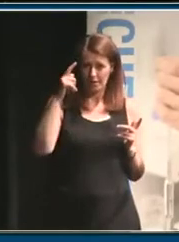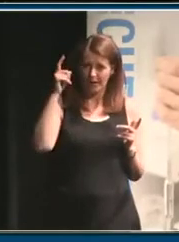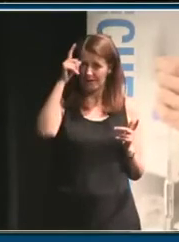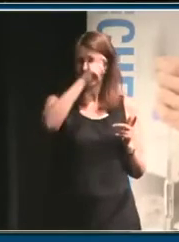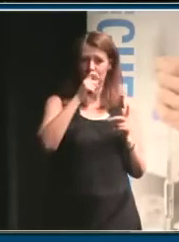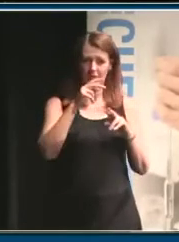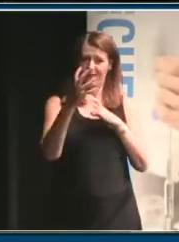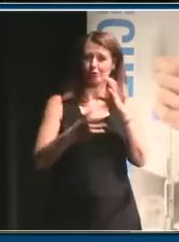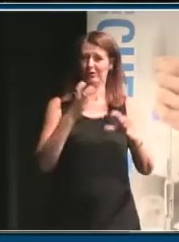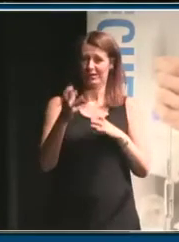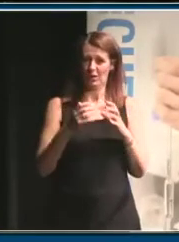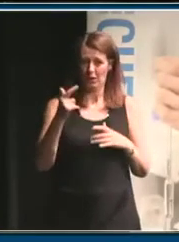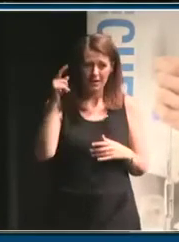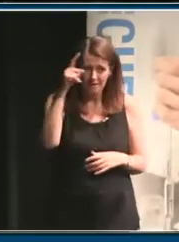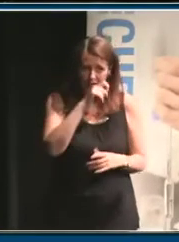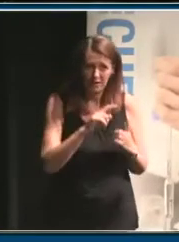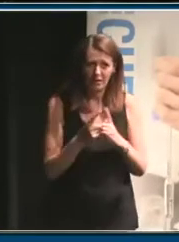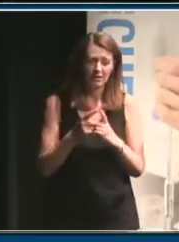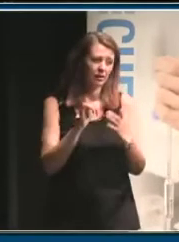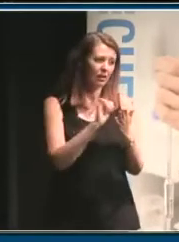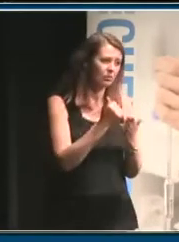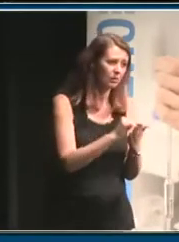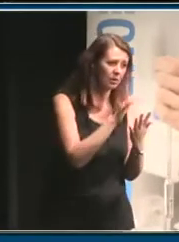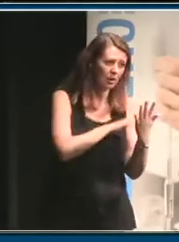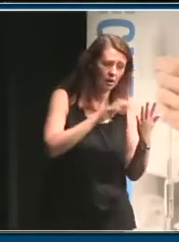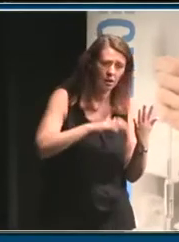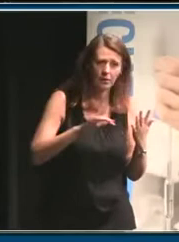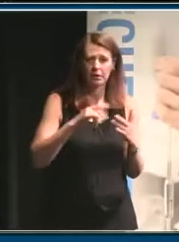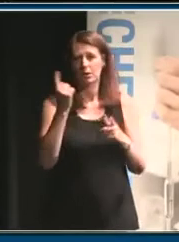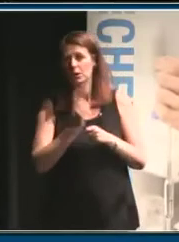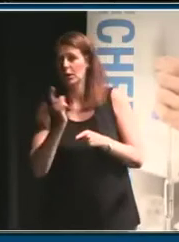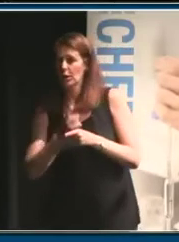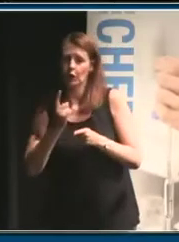stuff. We don't publish papers in journals, we don't speak at technical conferences, we